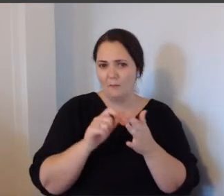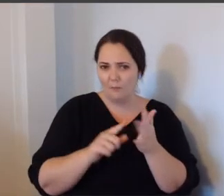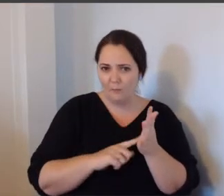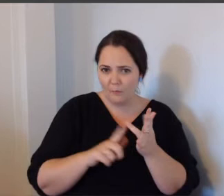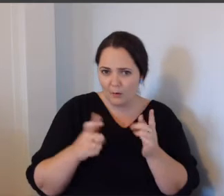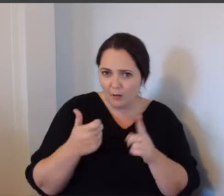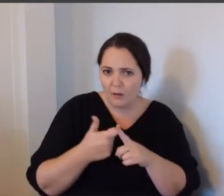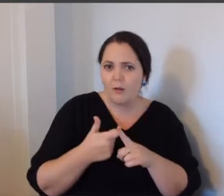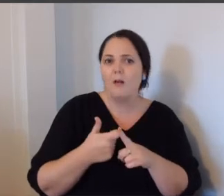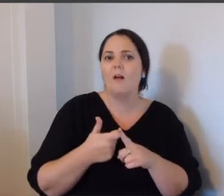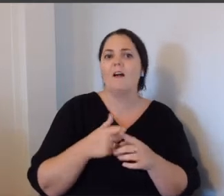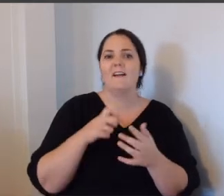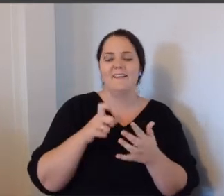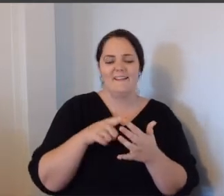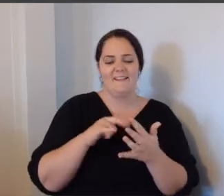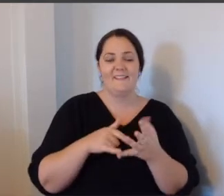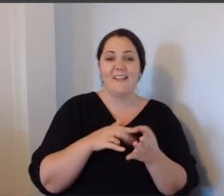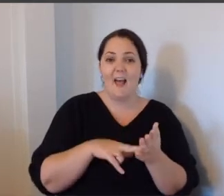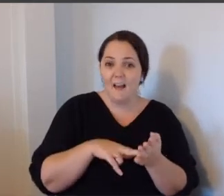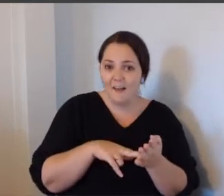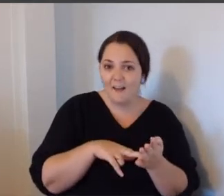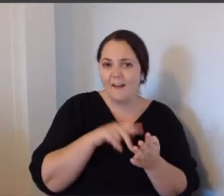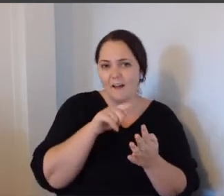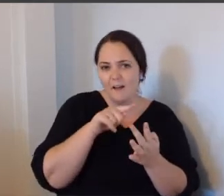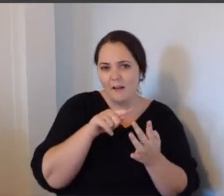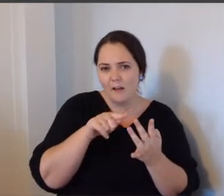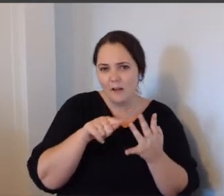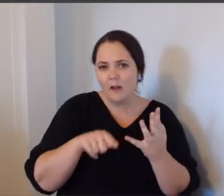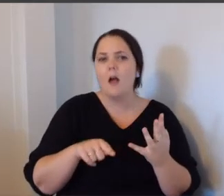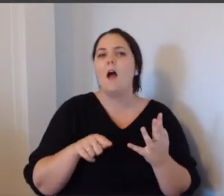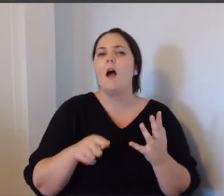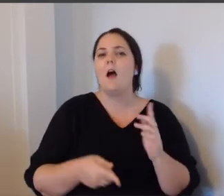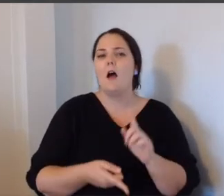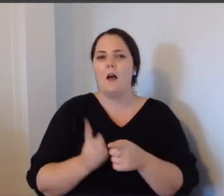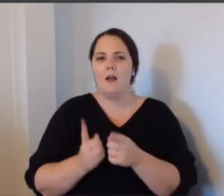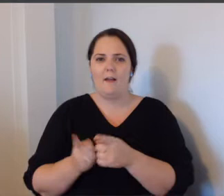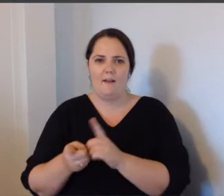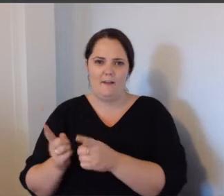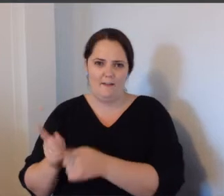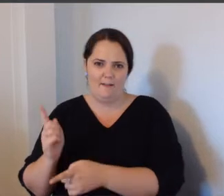who leads to Jackson Pollock and to maintain this line, underlying assumptions must be maintained